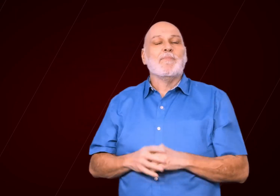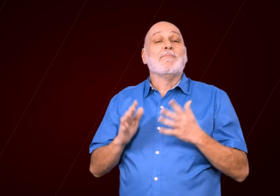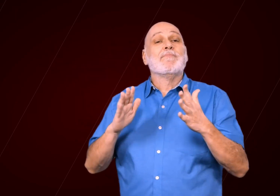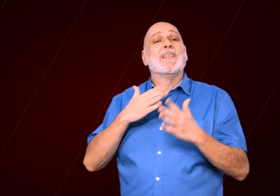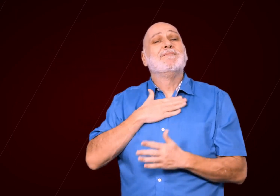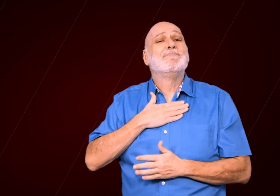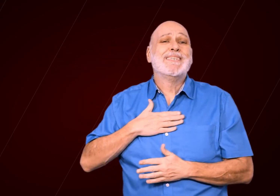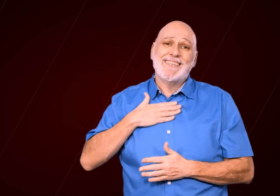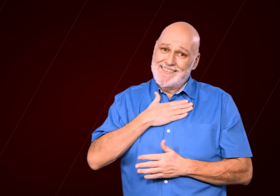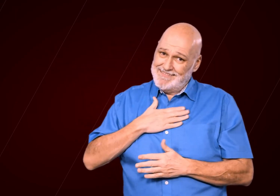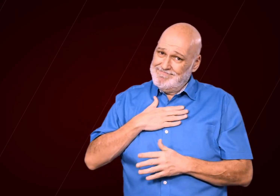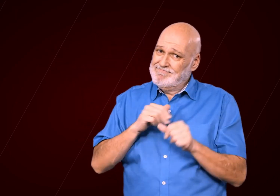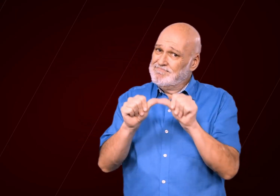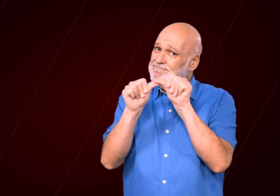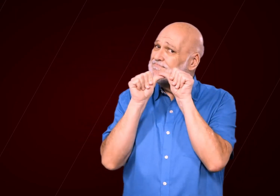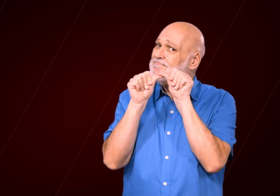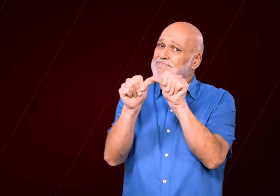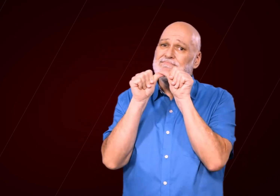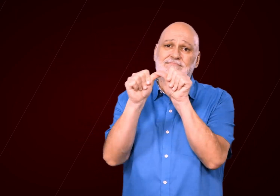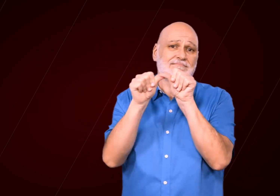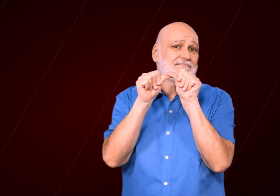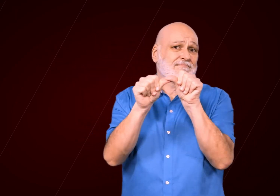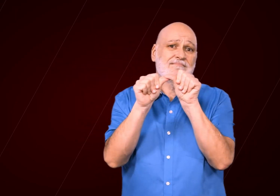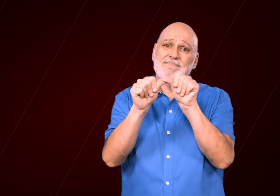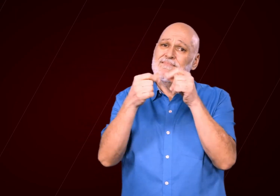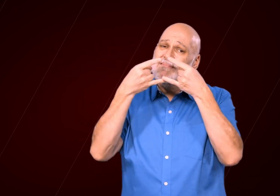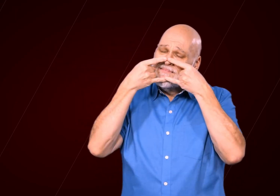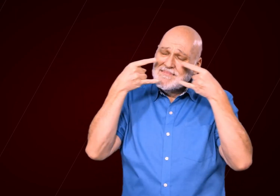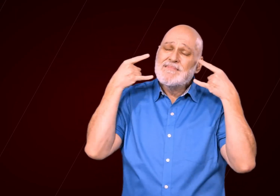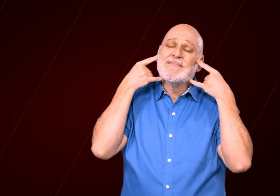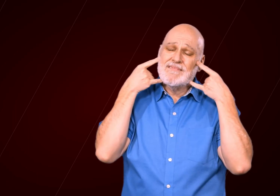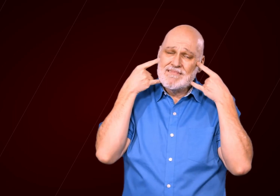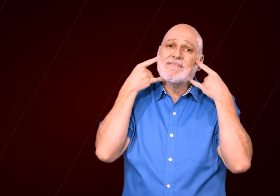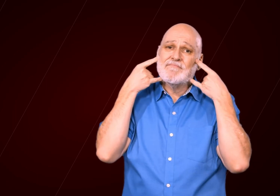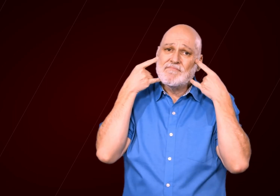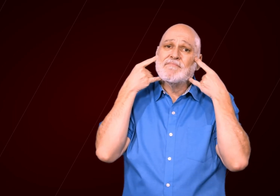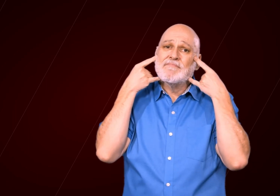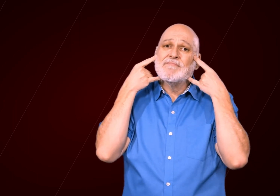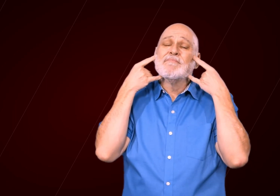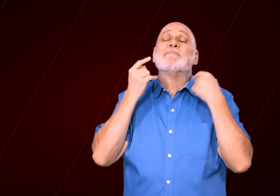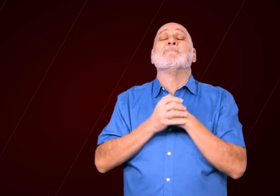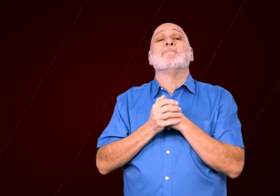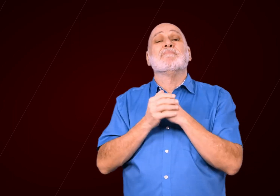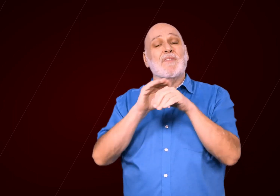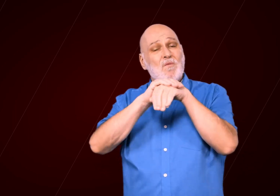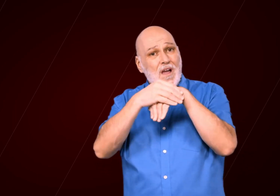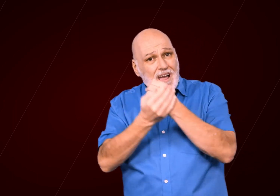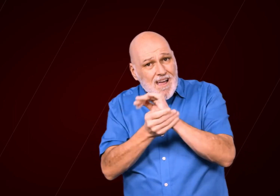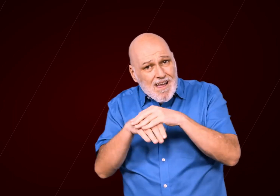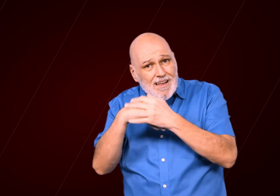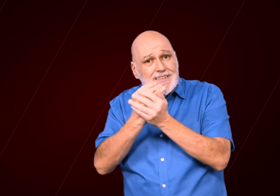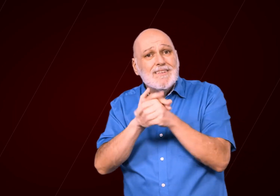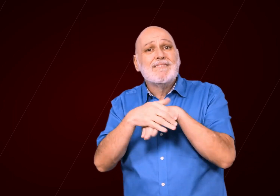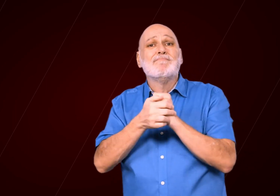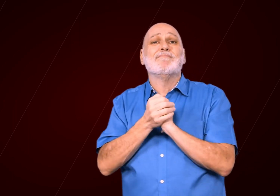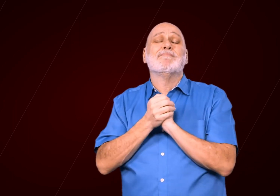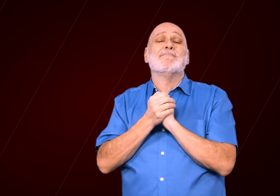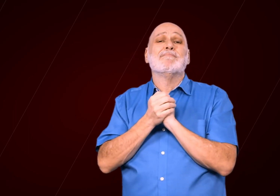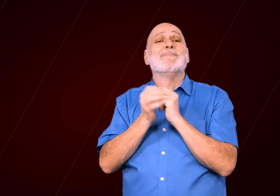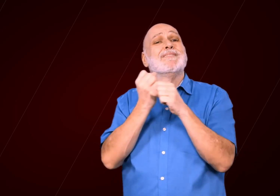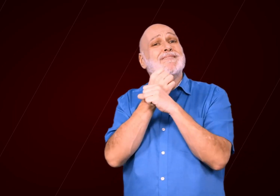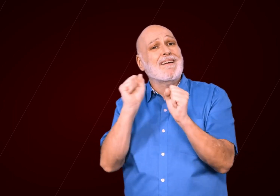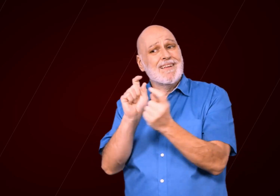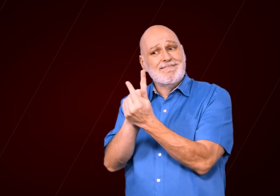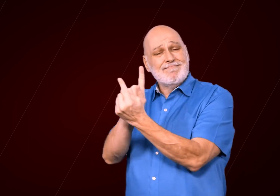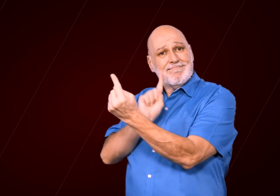So continue to wear your mask, wash your hands,